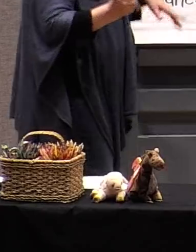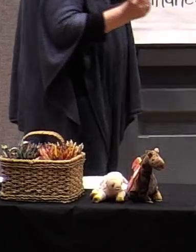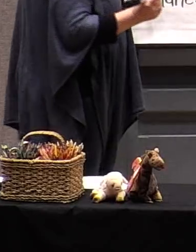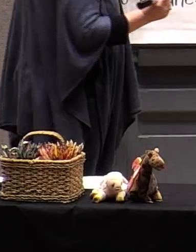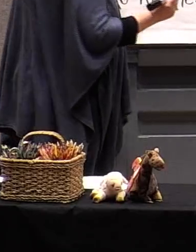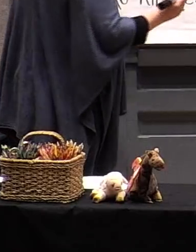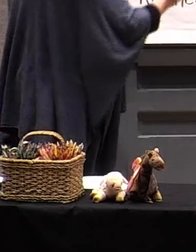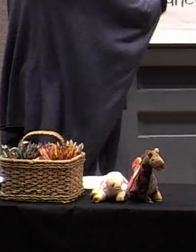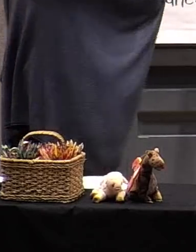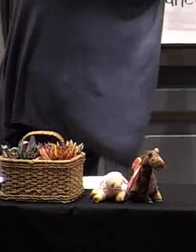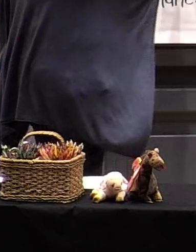so let's draw a trunk.